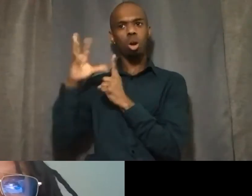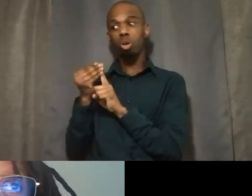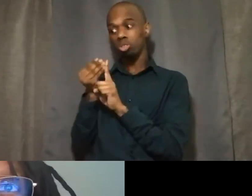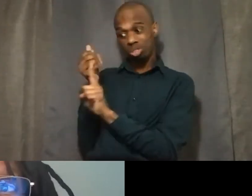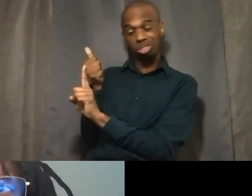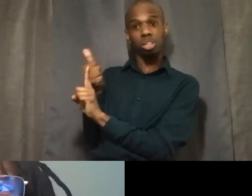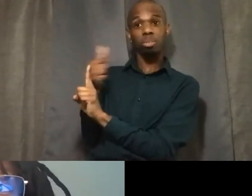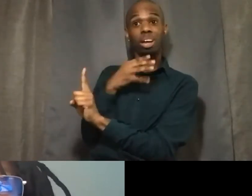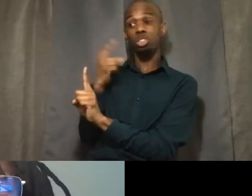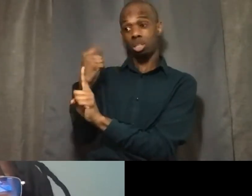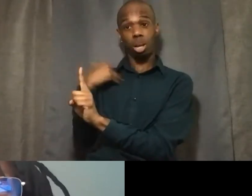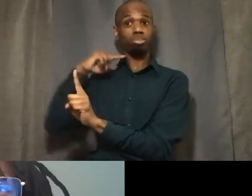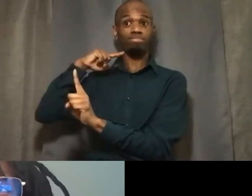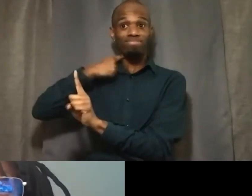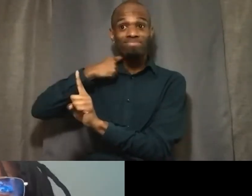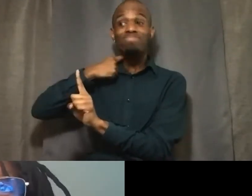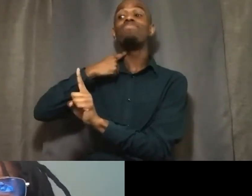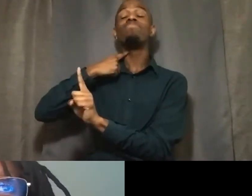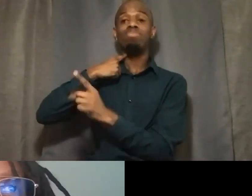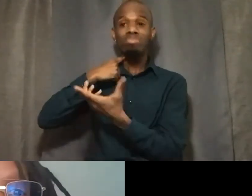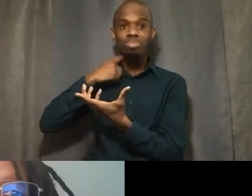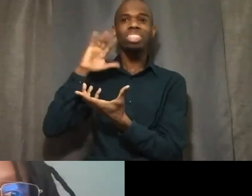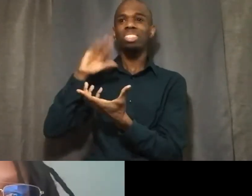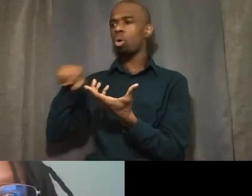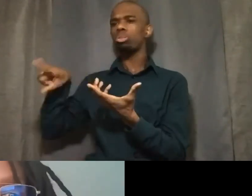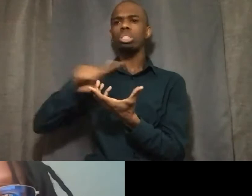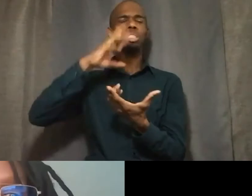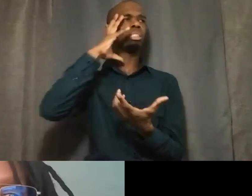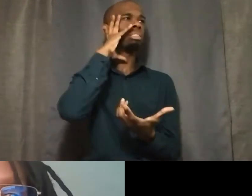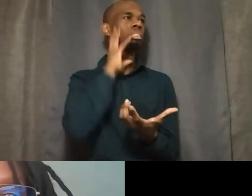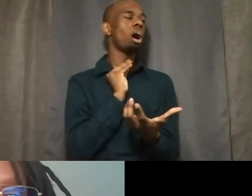She deals with a lot of issues and just racism